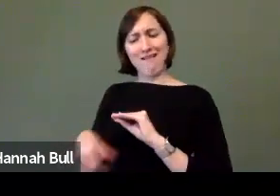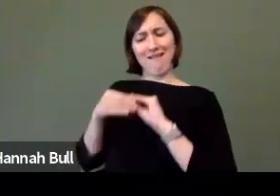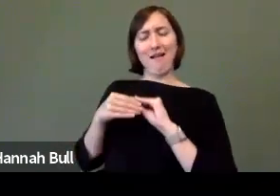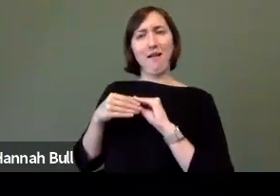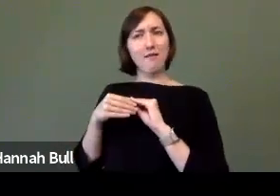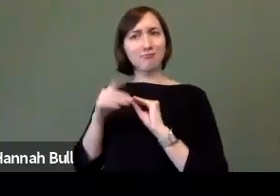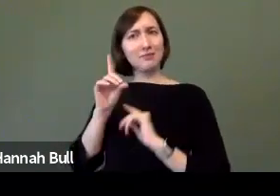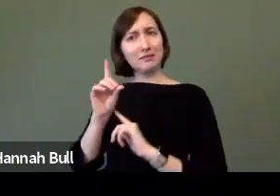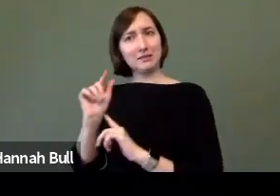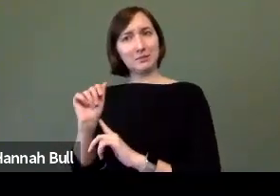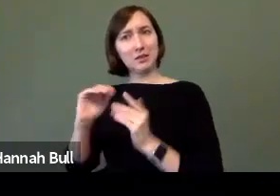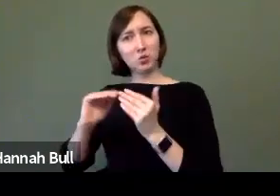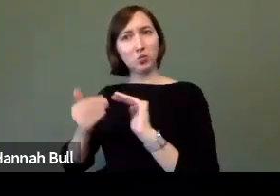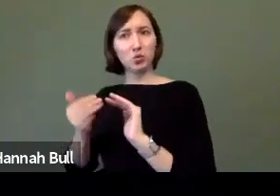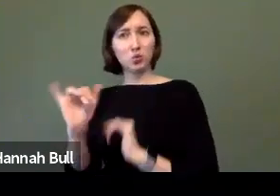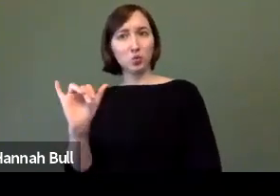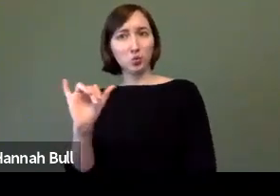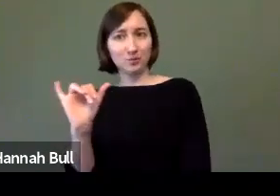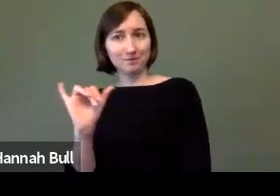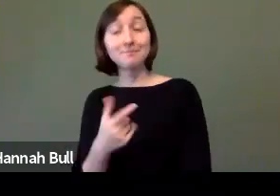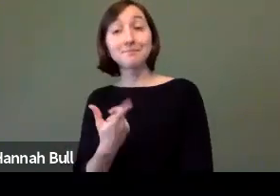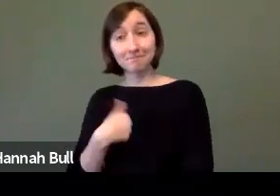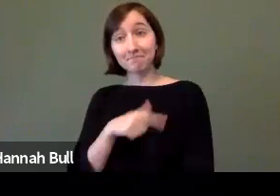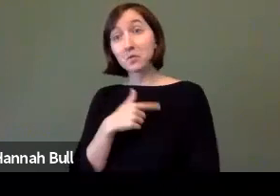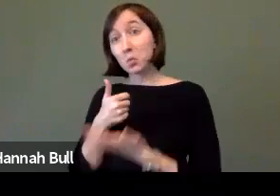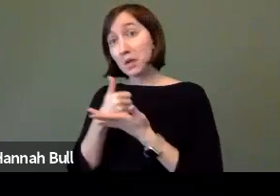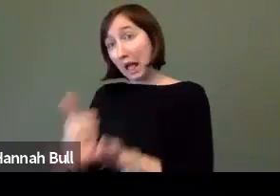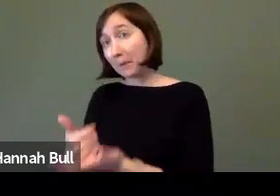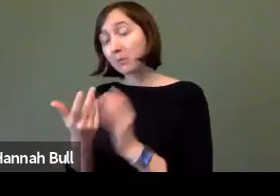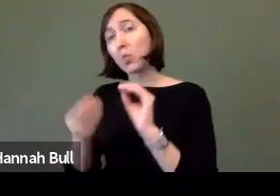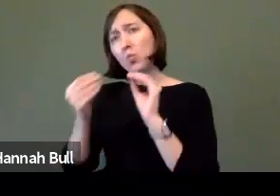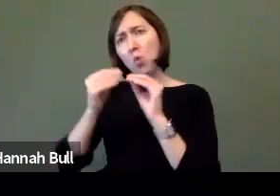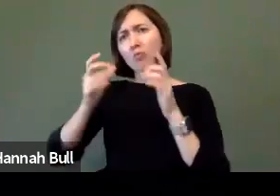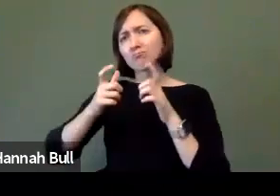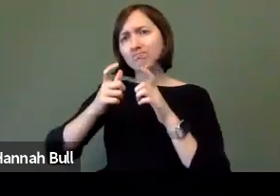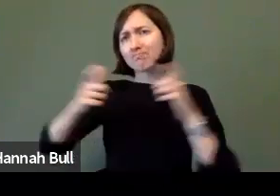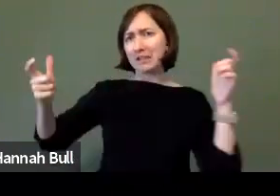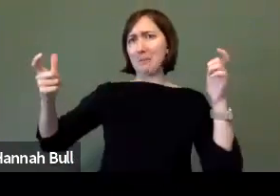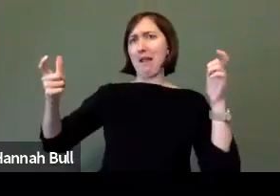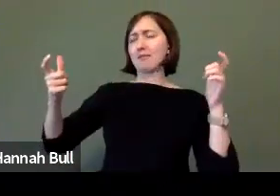So disability link here in Atlanta helped with expand some of those focuses.